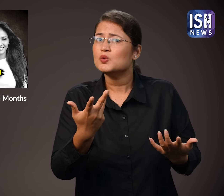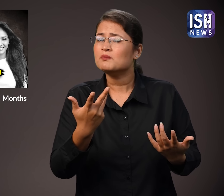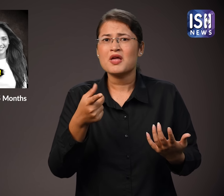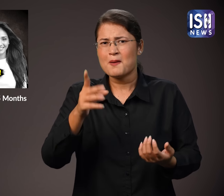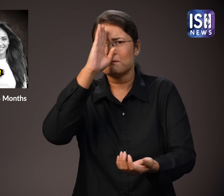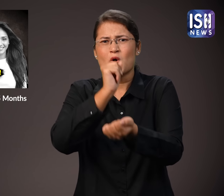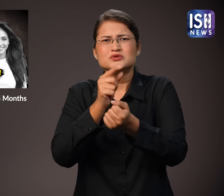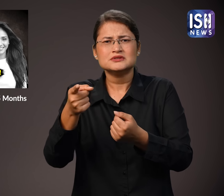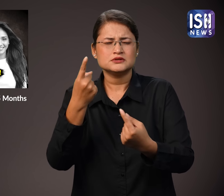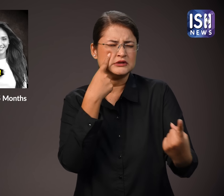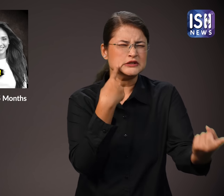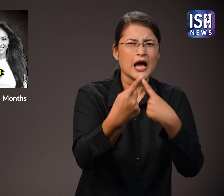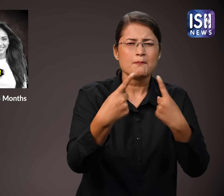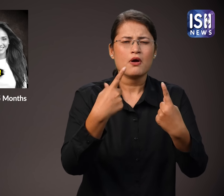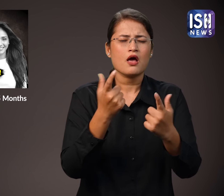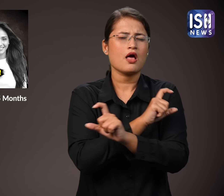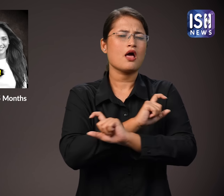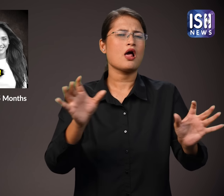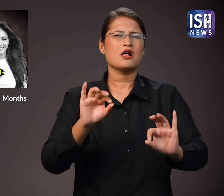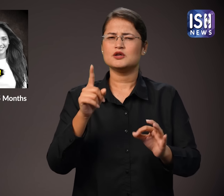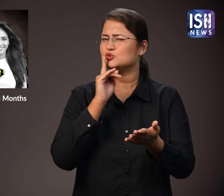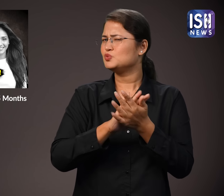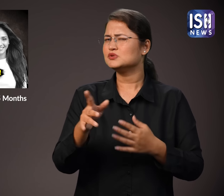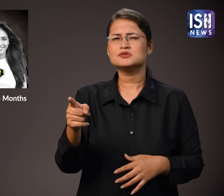and whether the police mishandled the investigation.